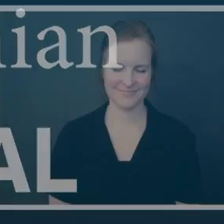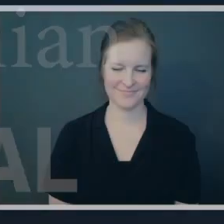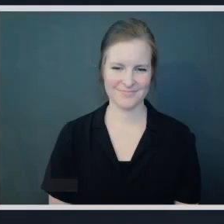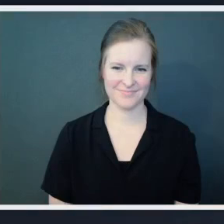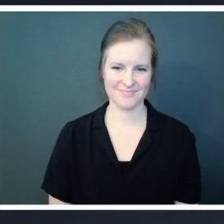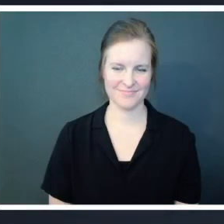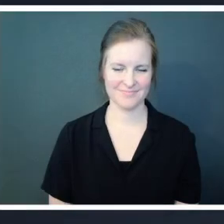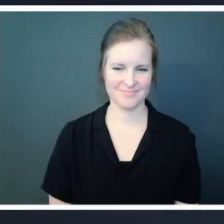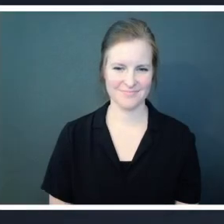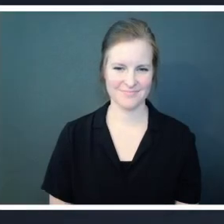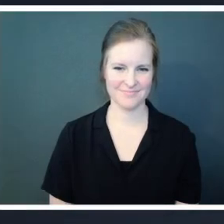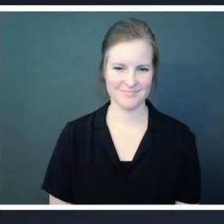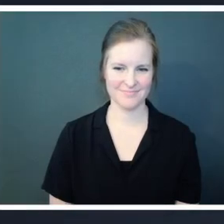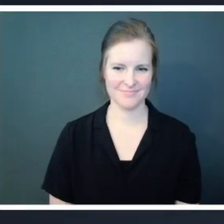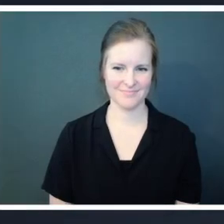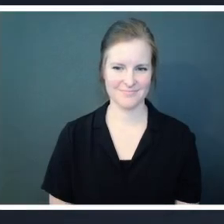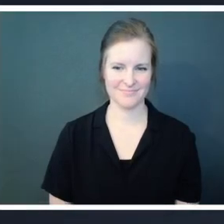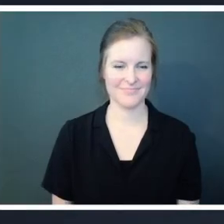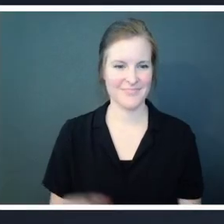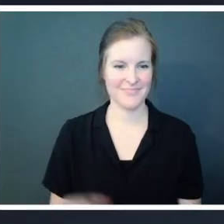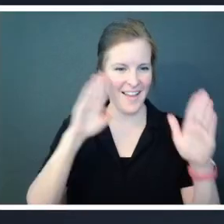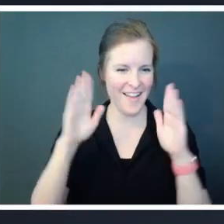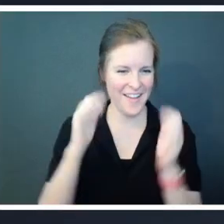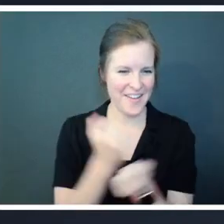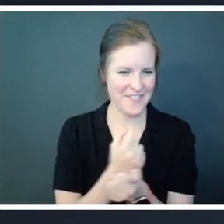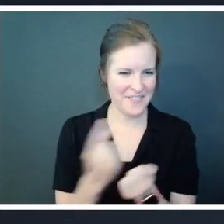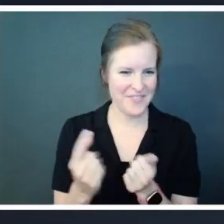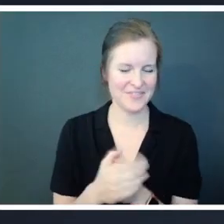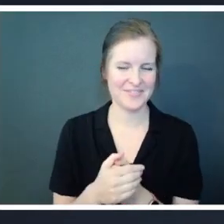Phoebe Sherman: Hi everyone. And good afternoon. At least